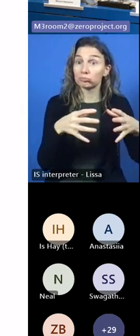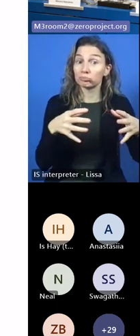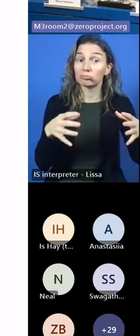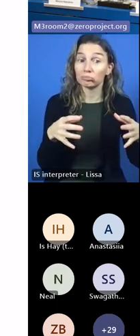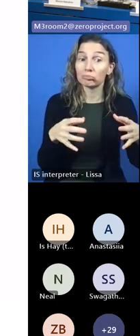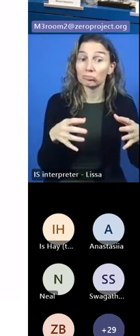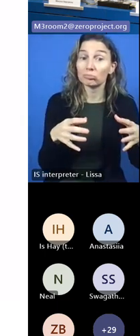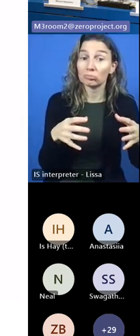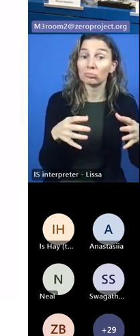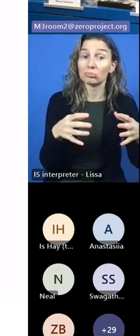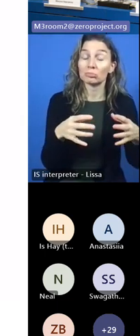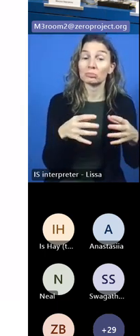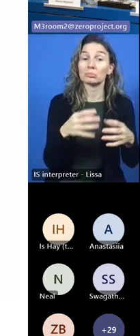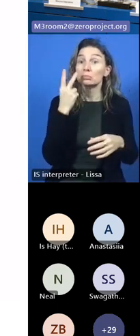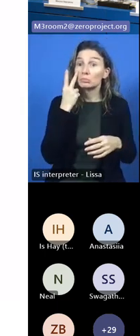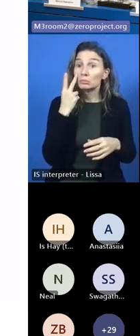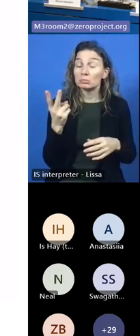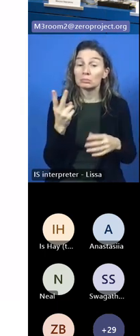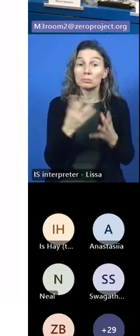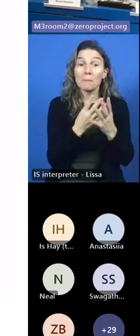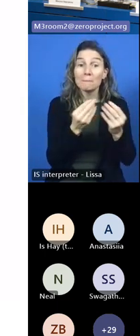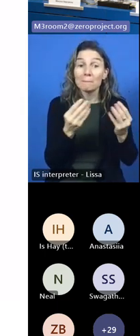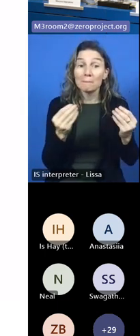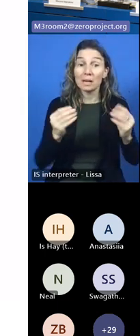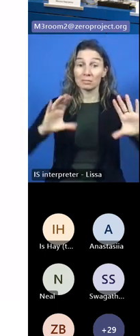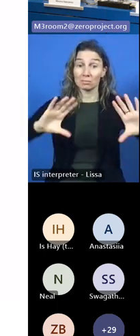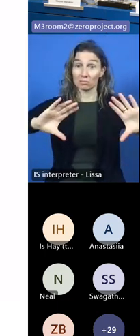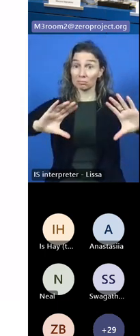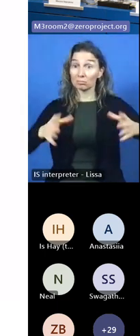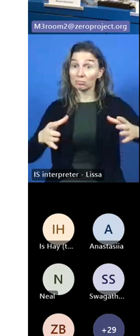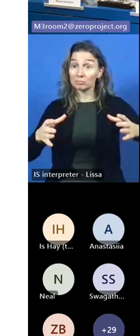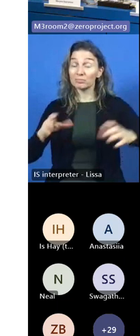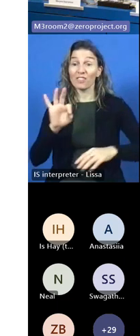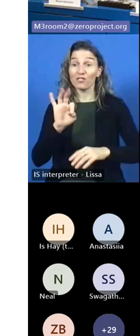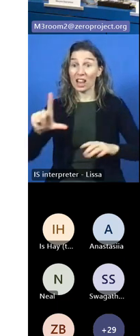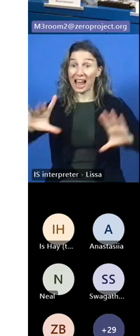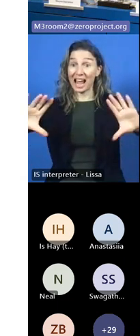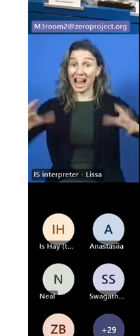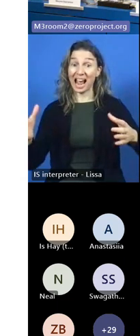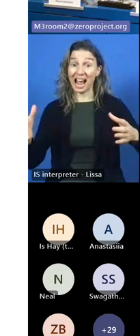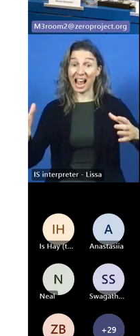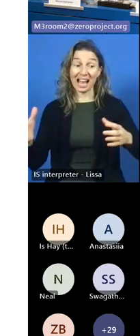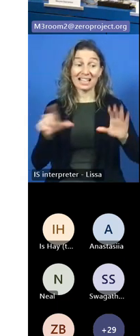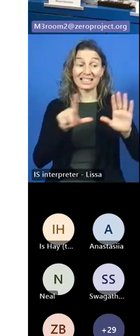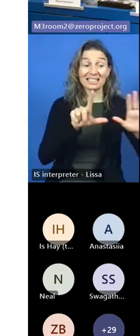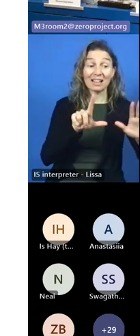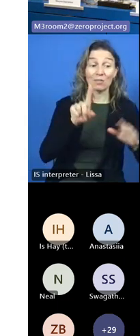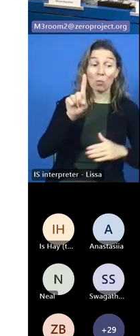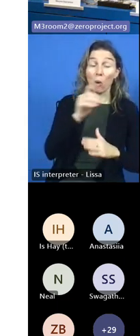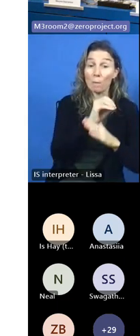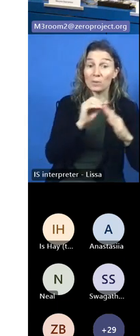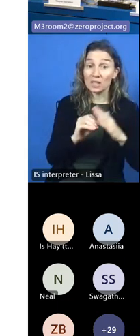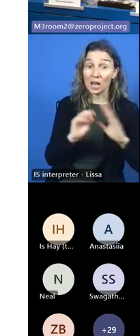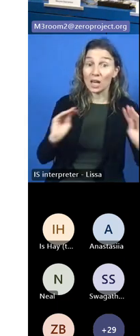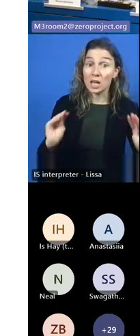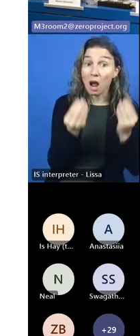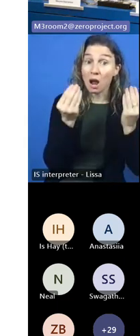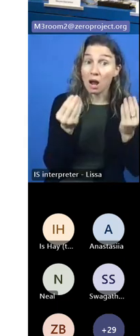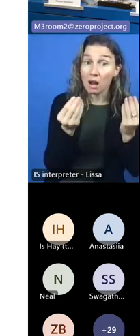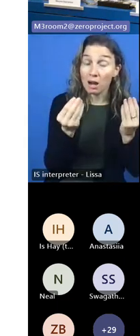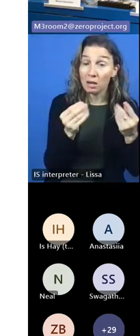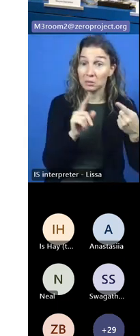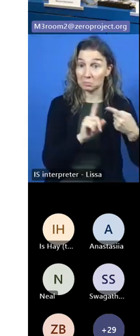are young people, 71 percent of freelancers are young people. The second, the basis for